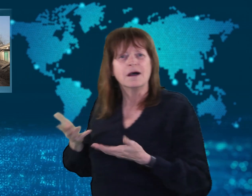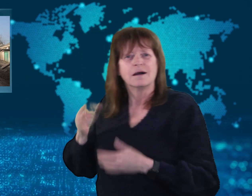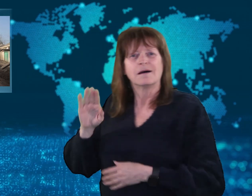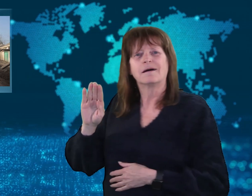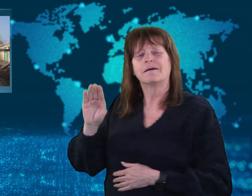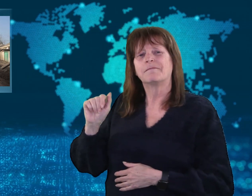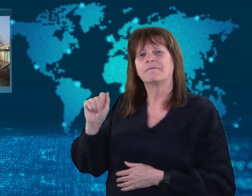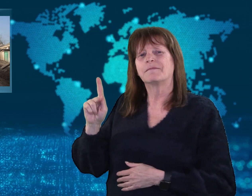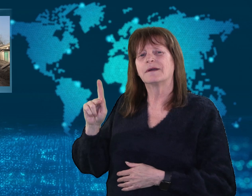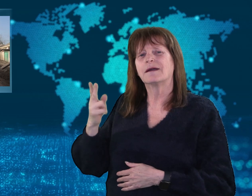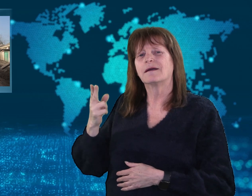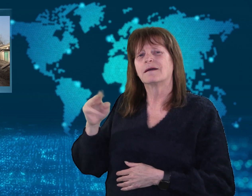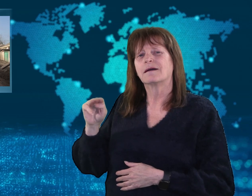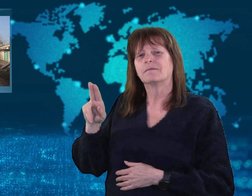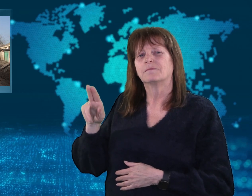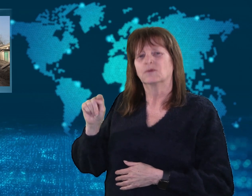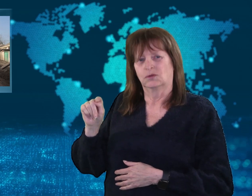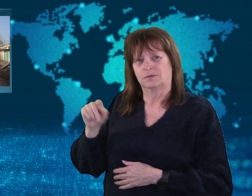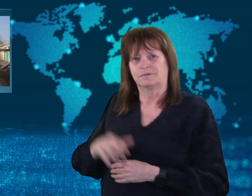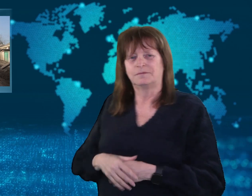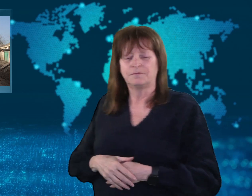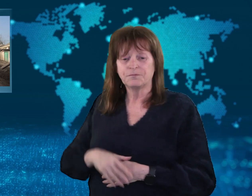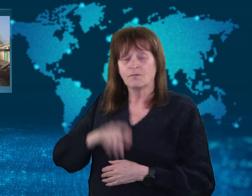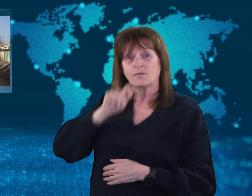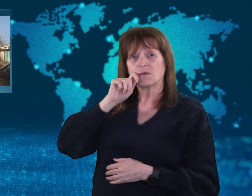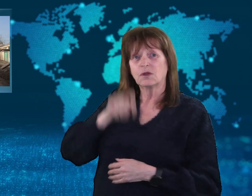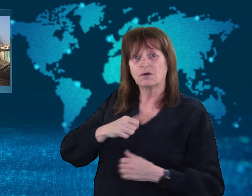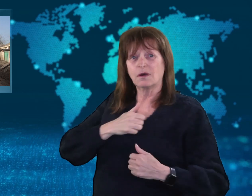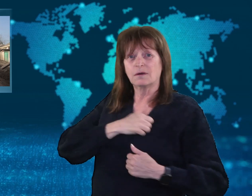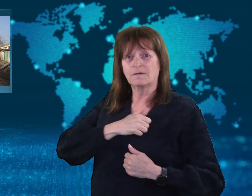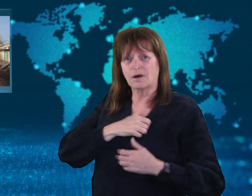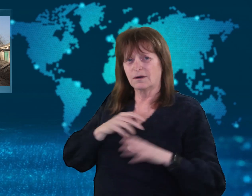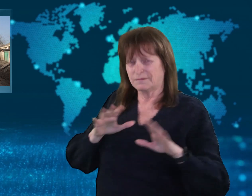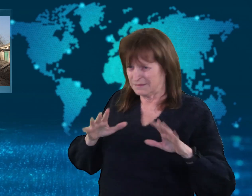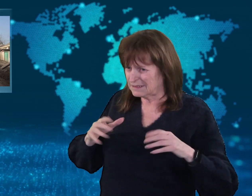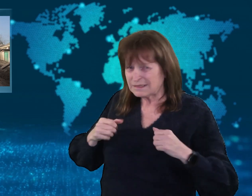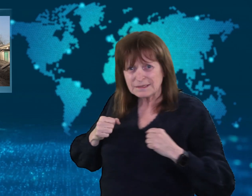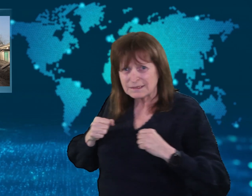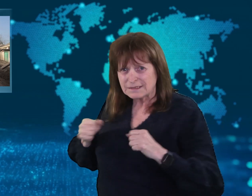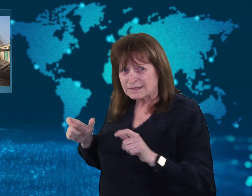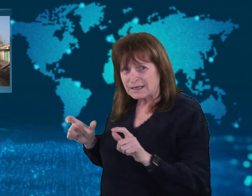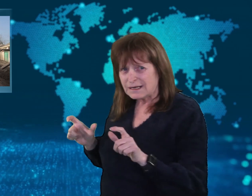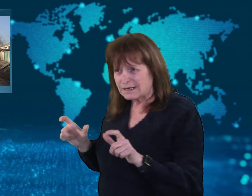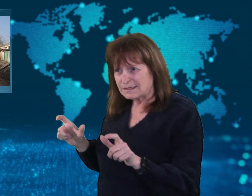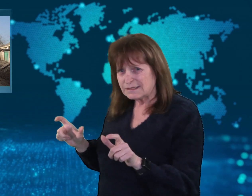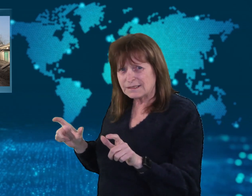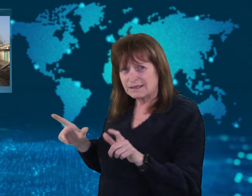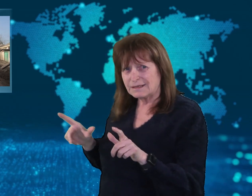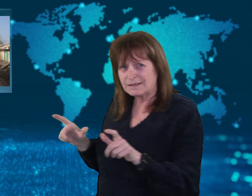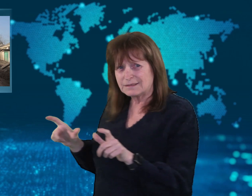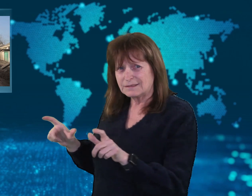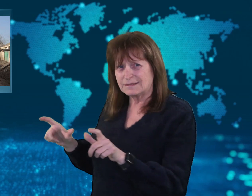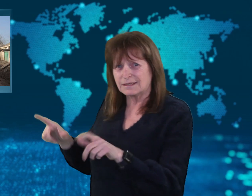has taken over the streets of Bakhmut.